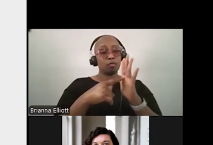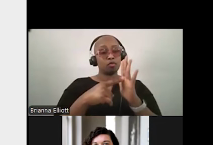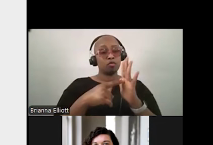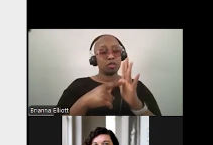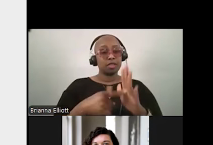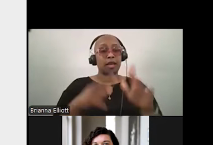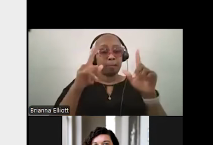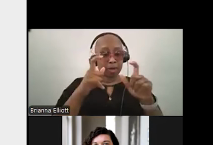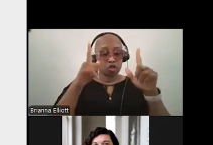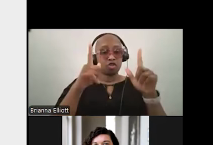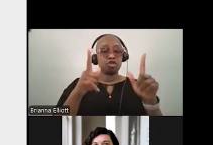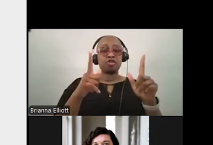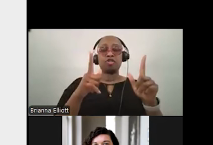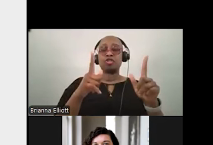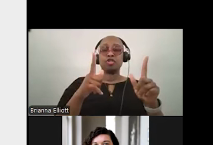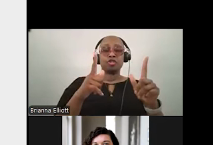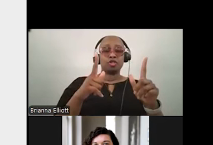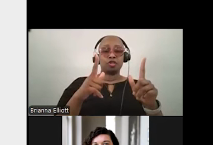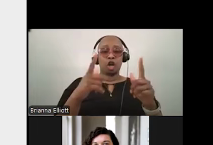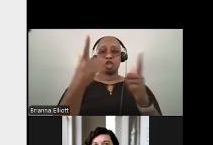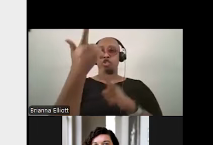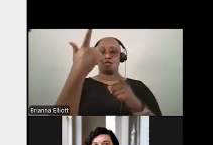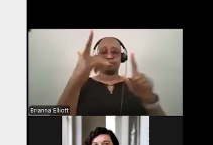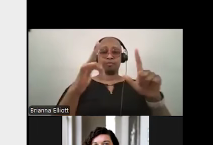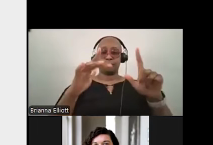just a picture. You send it to them and you say, "Meet me here." And it's just a picture.